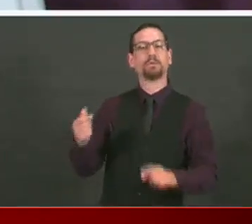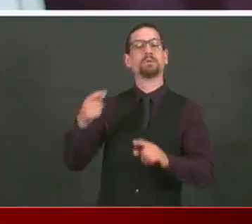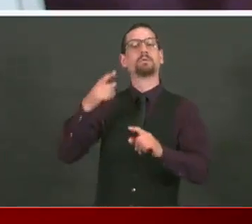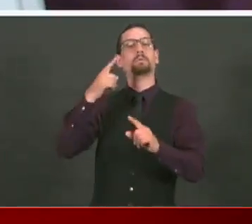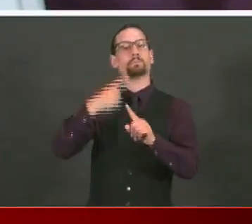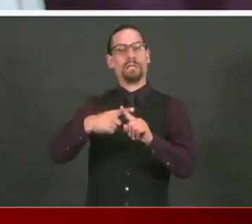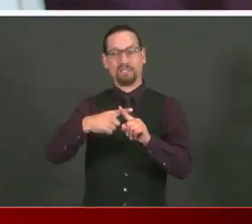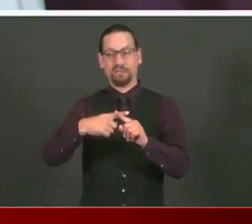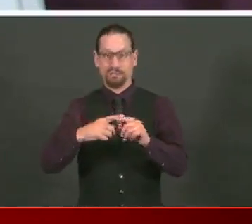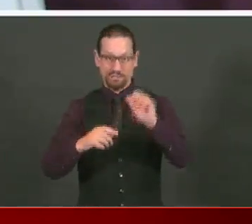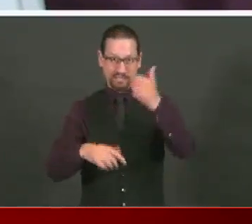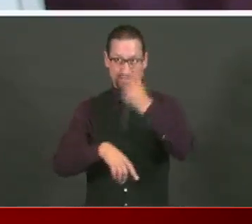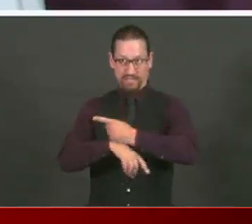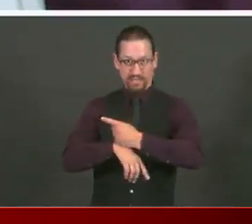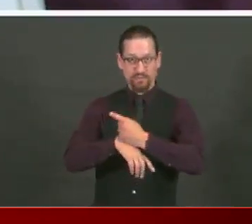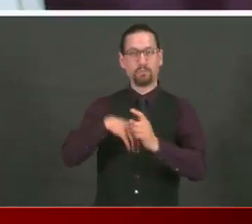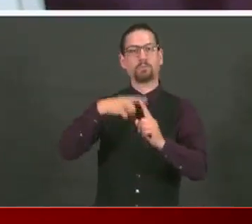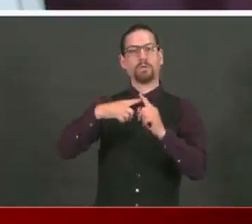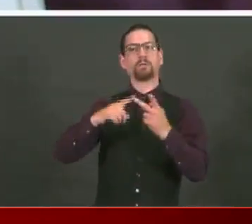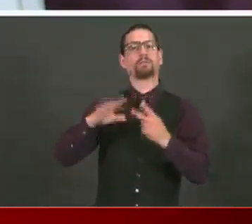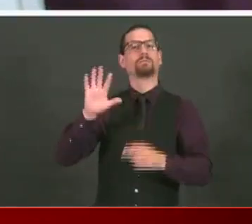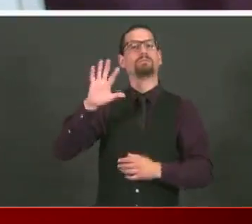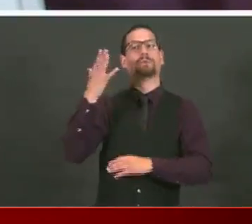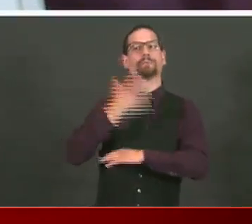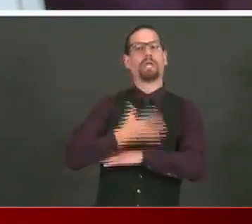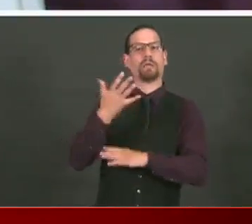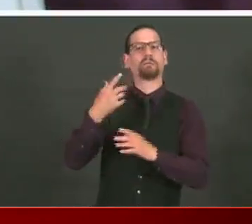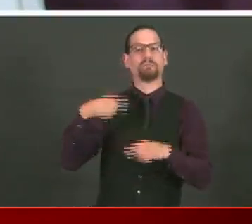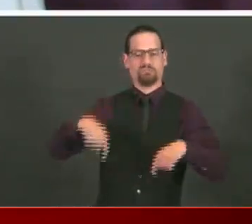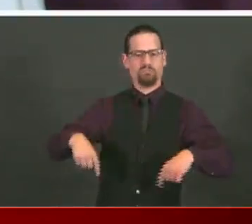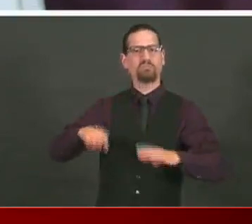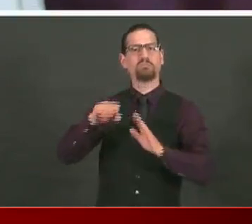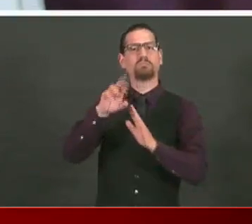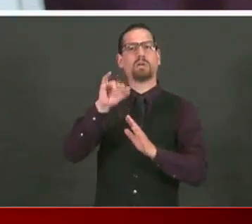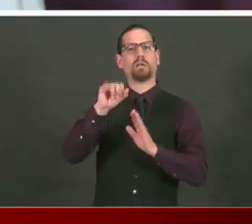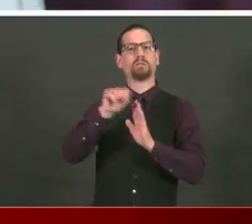TIME. THAT IS IN ADDITION TO THE FIVE DAYS REQUIRED BY RHODE ISLAND